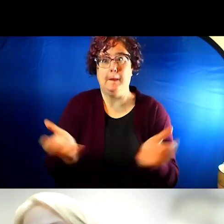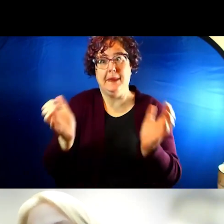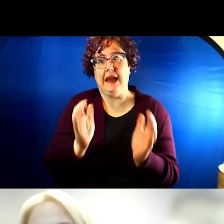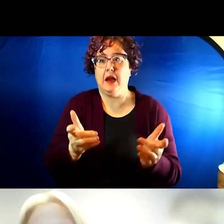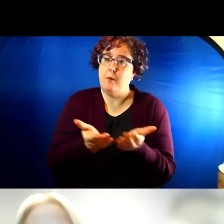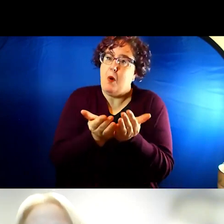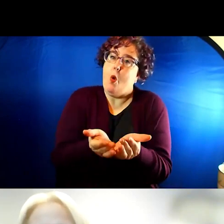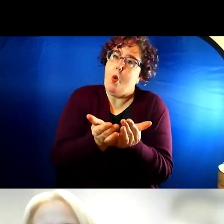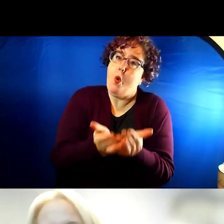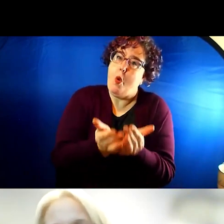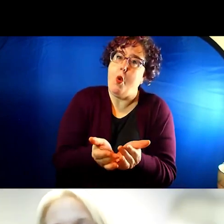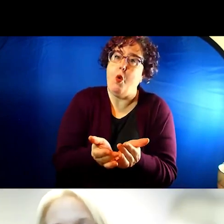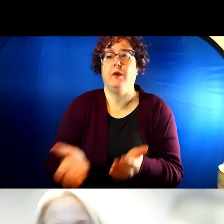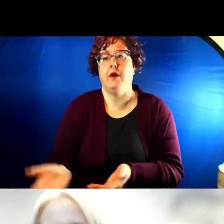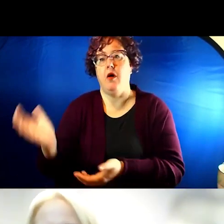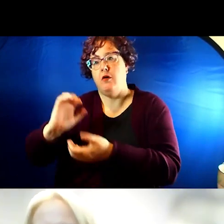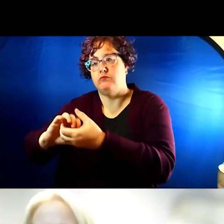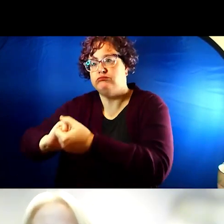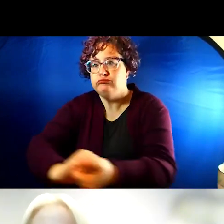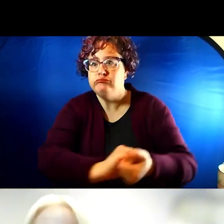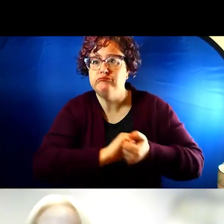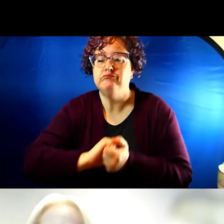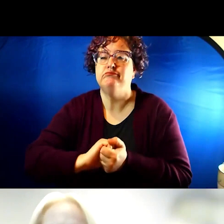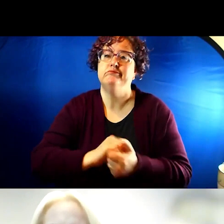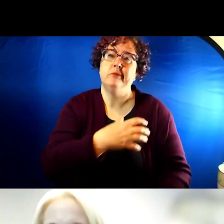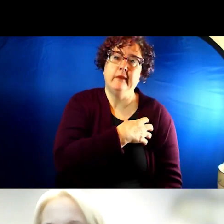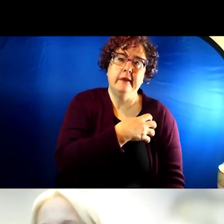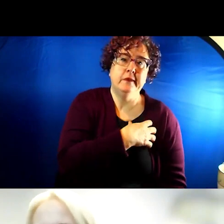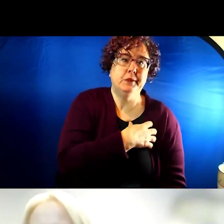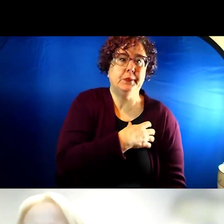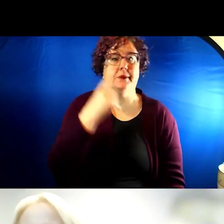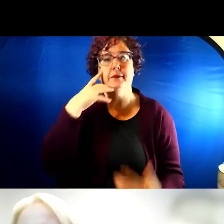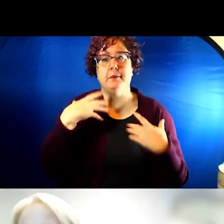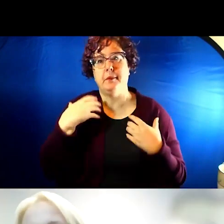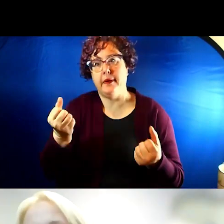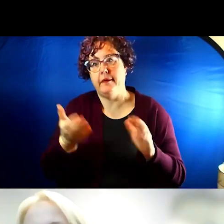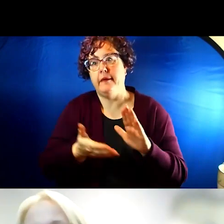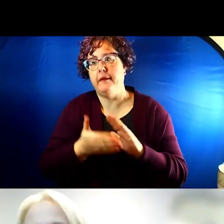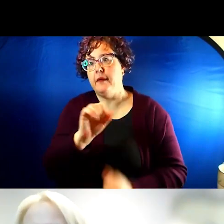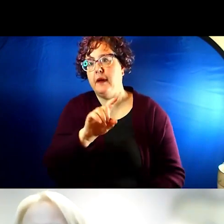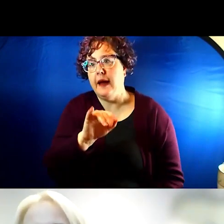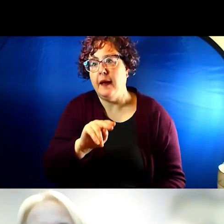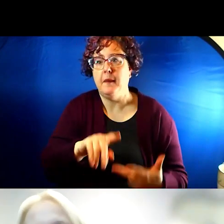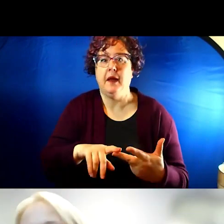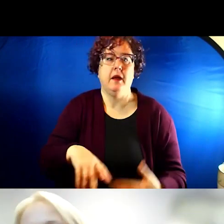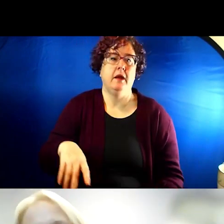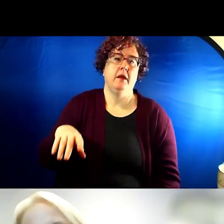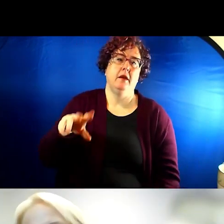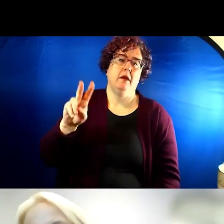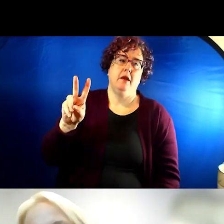THAT IS LAW ENFORCEMENT OR MENTAL HEALTH ADMINISTERS, THE CORE PROVIDERS AND EVERYTHING ELSE.